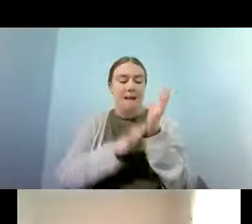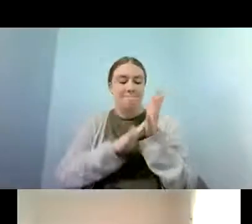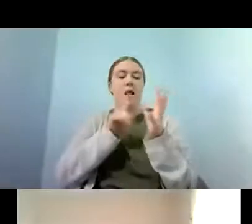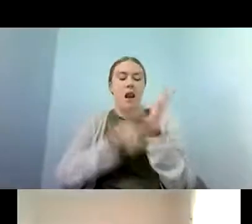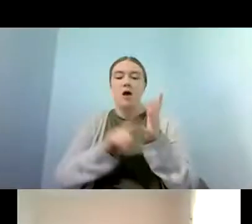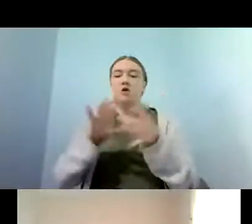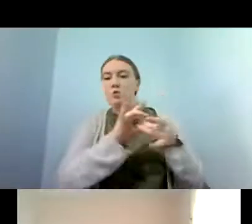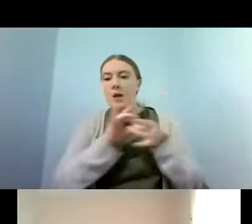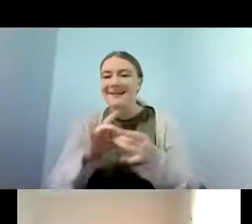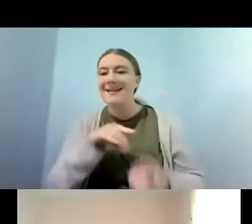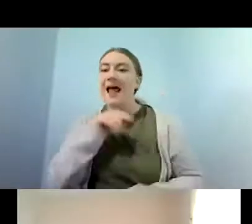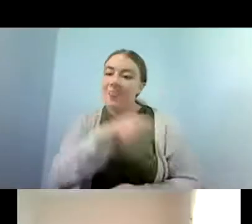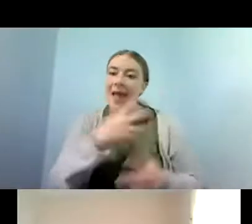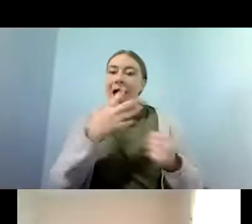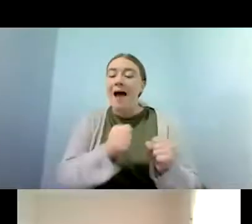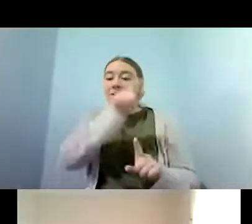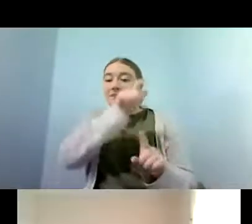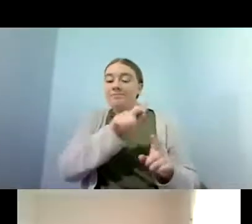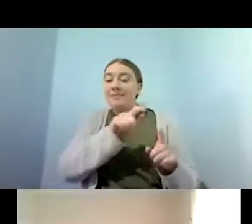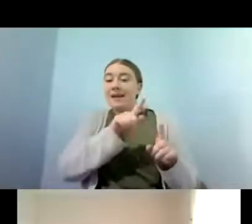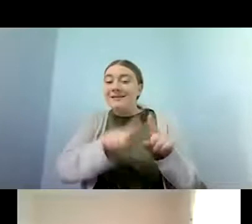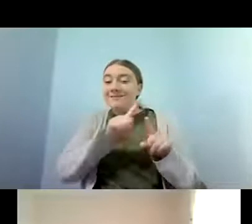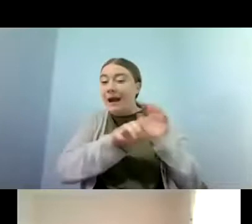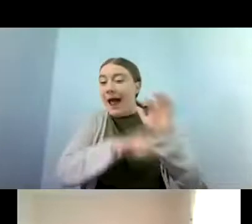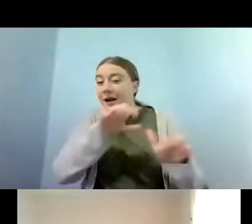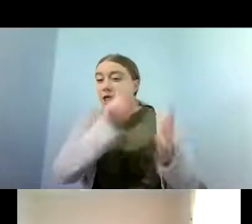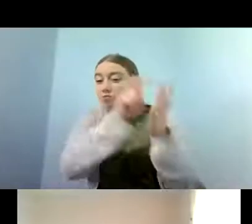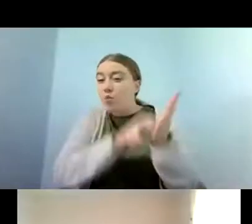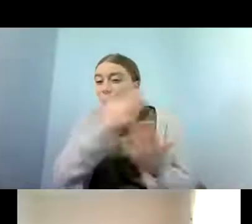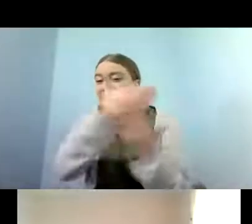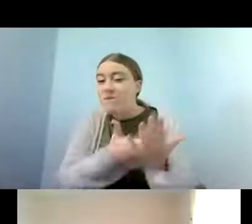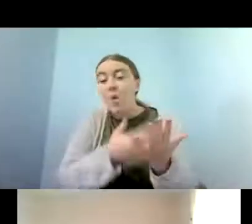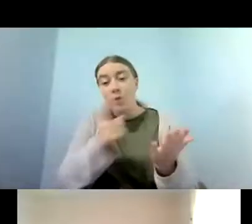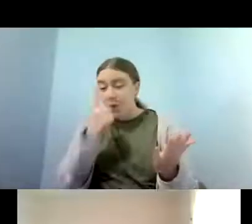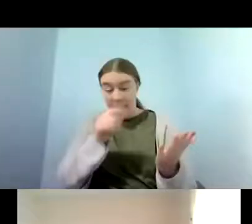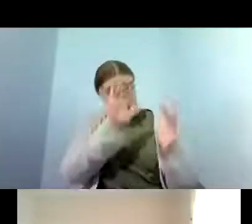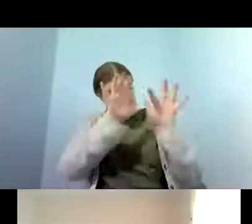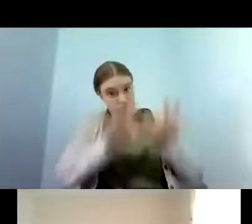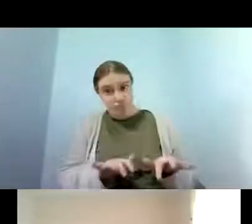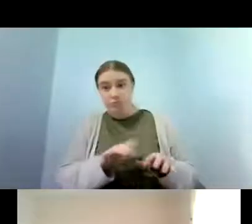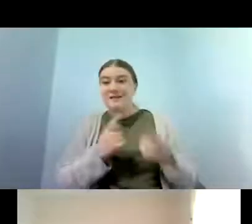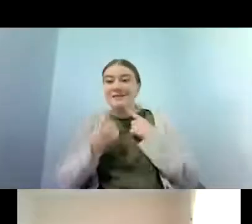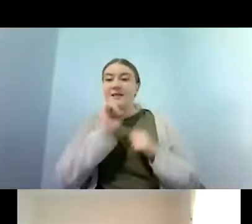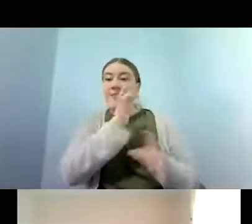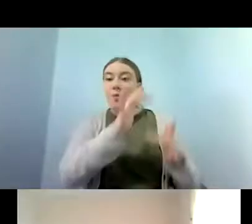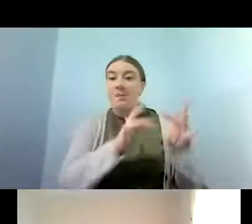and you can just head over to the website and enter your data there and then some com some companies or organizations